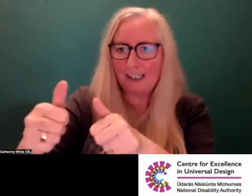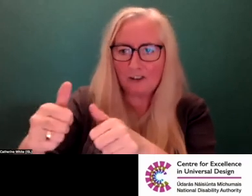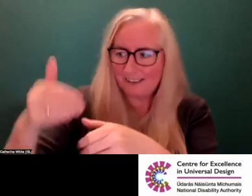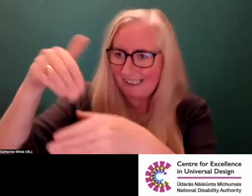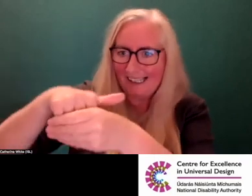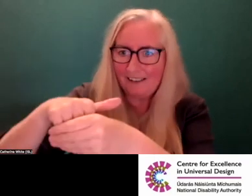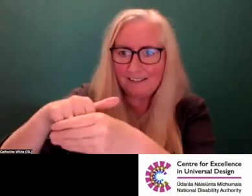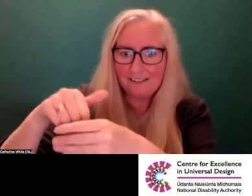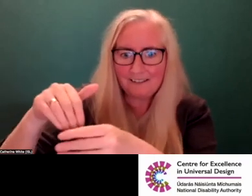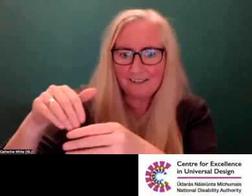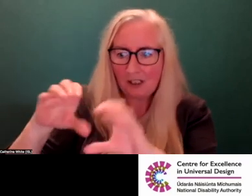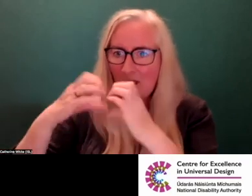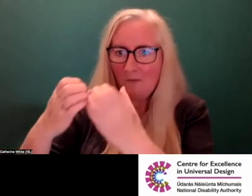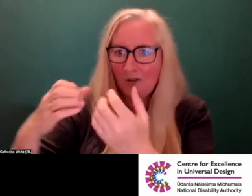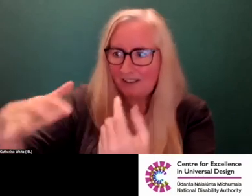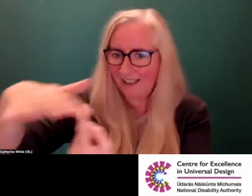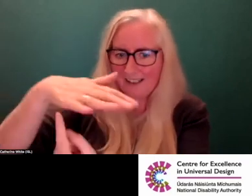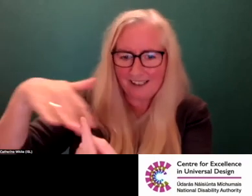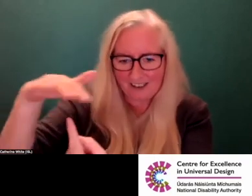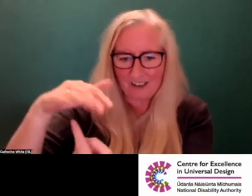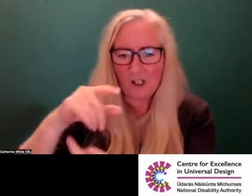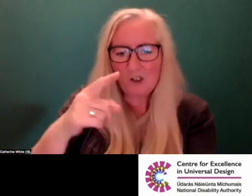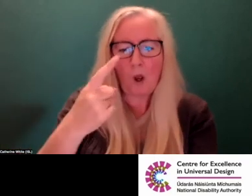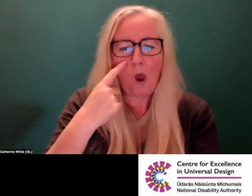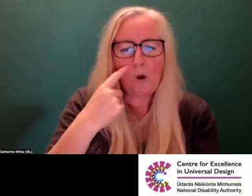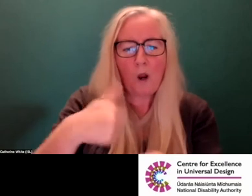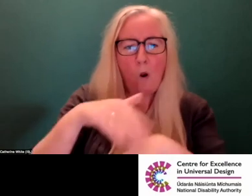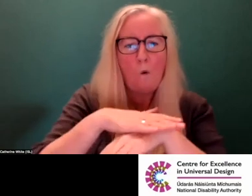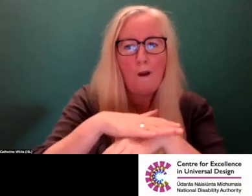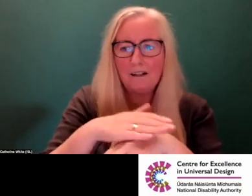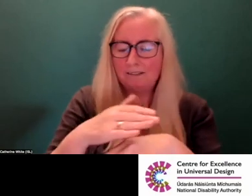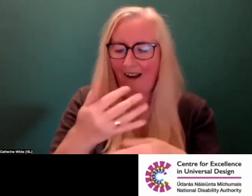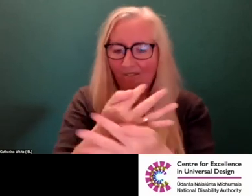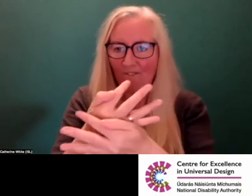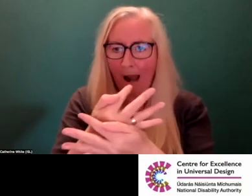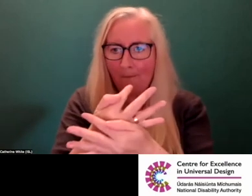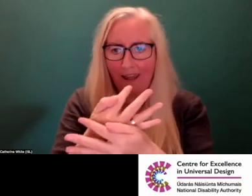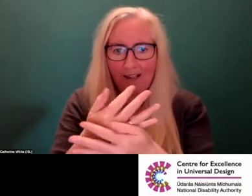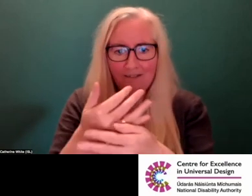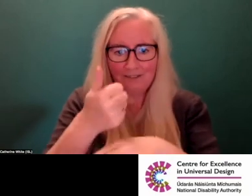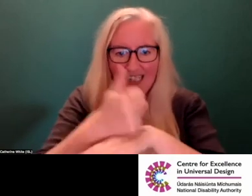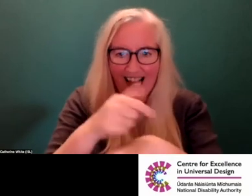And, you know, I mean I suppose it starts by looking at where do we see the role of our families?